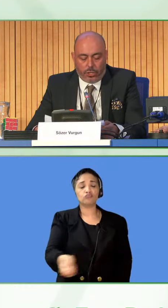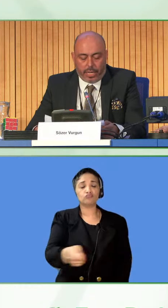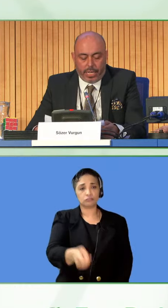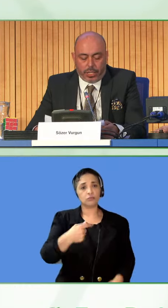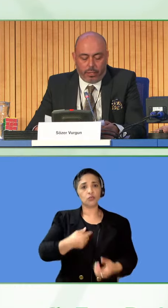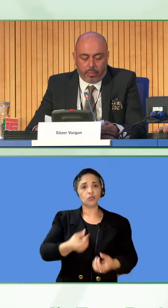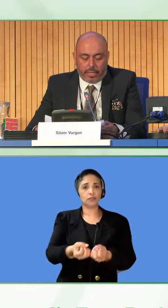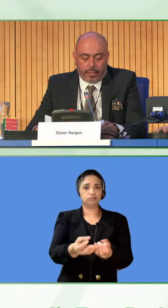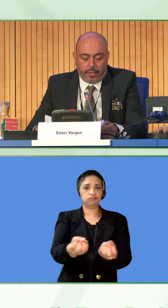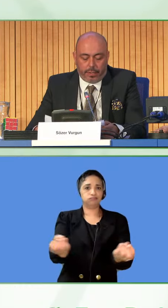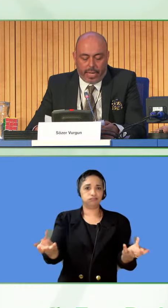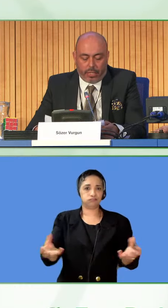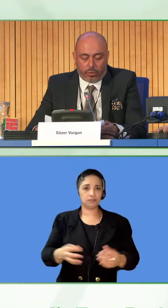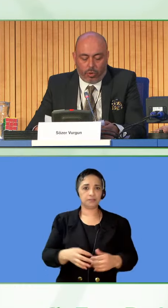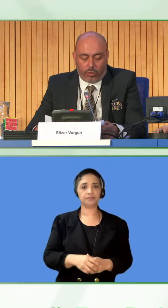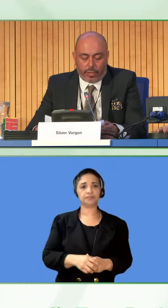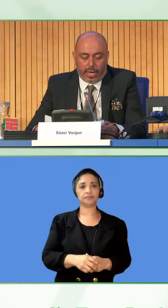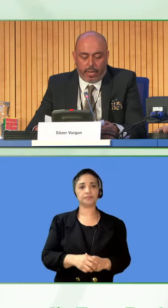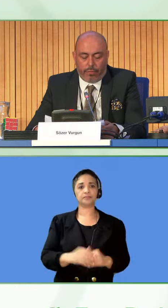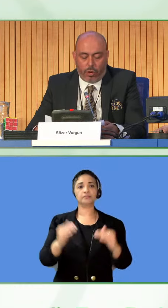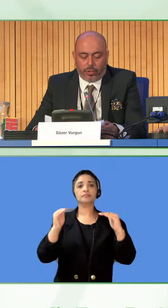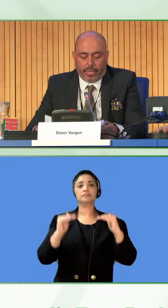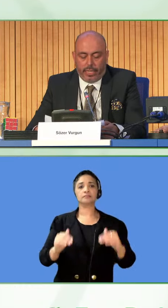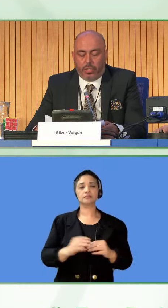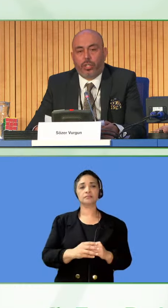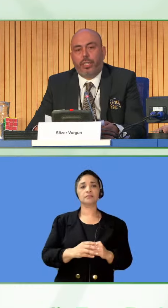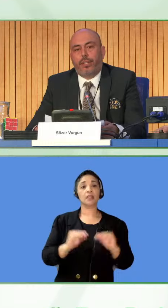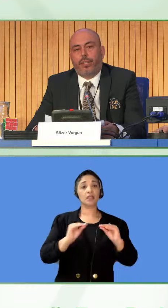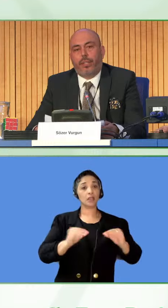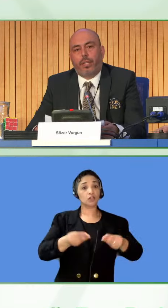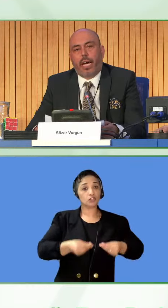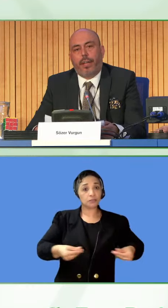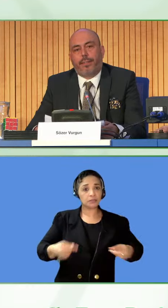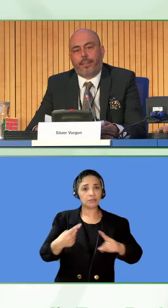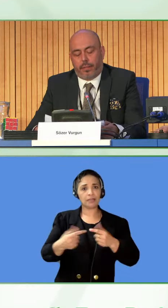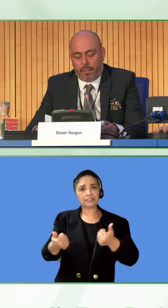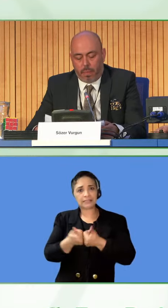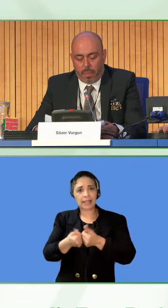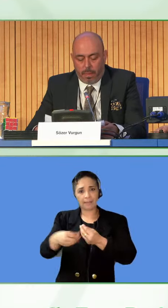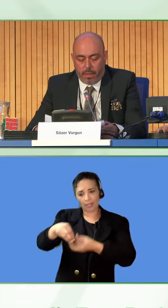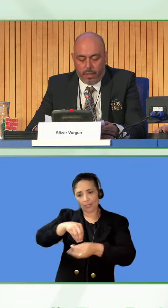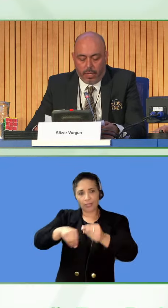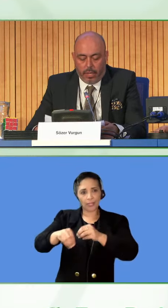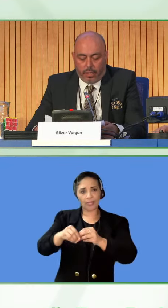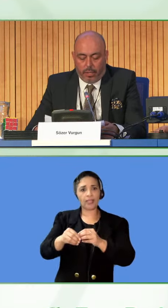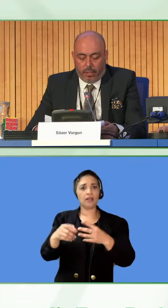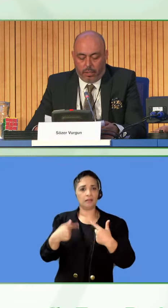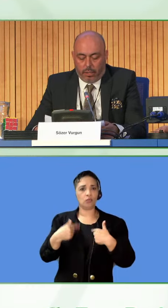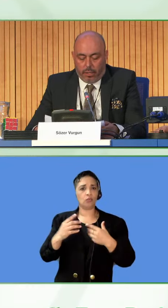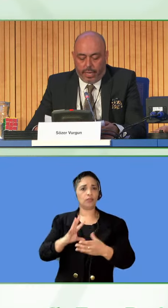Educational materials and Toys "R" Us in children's lives.